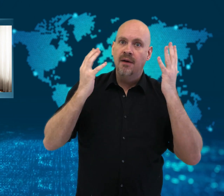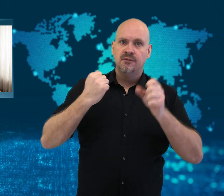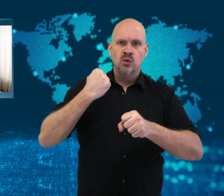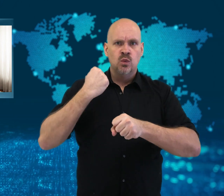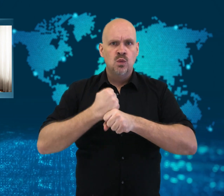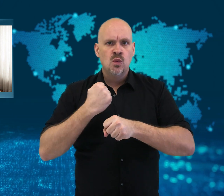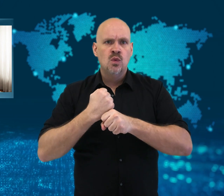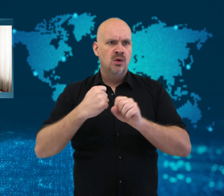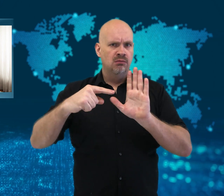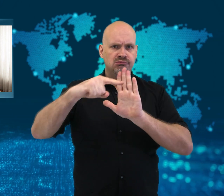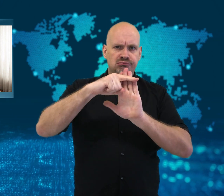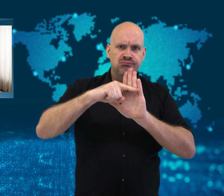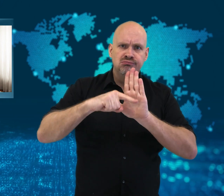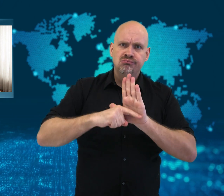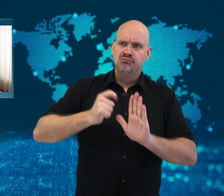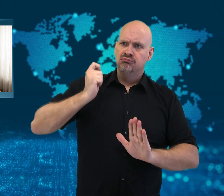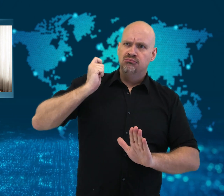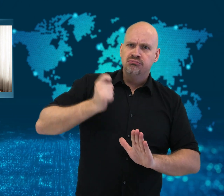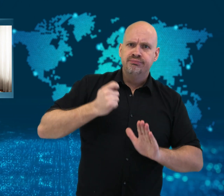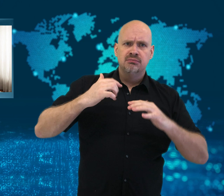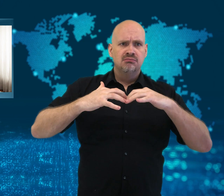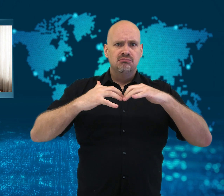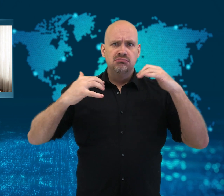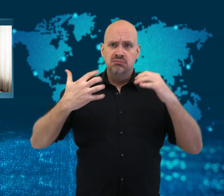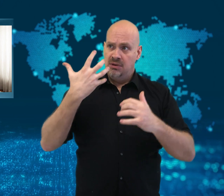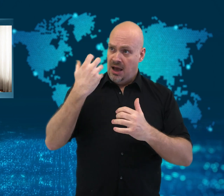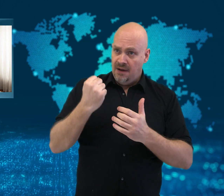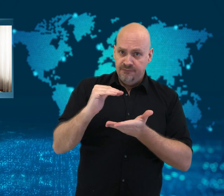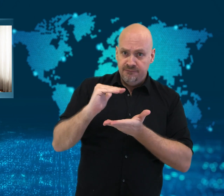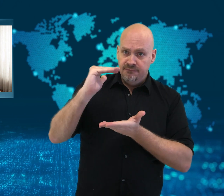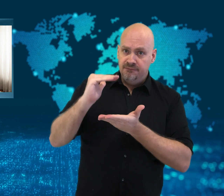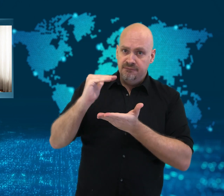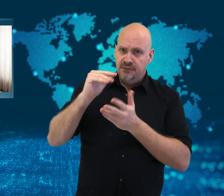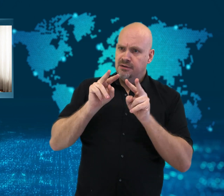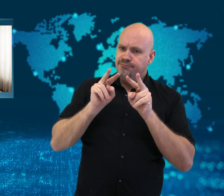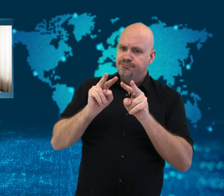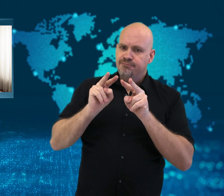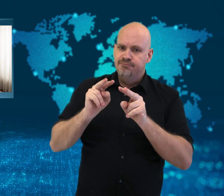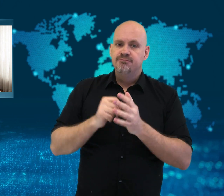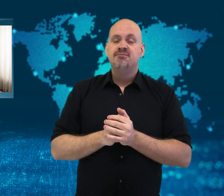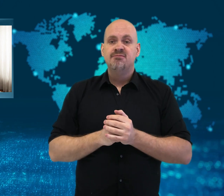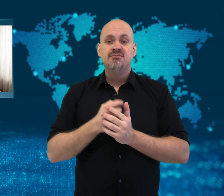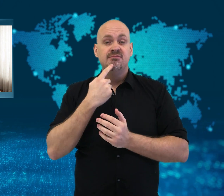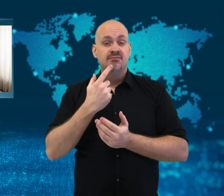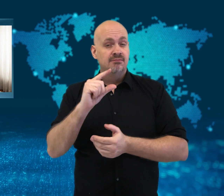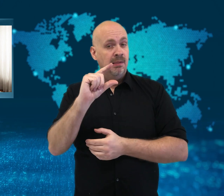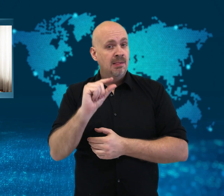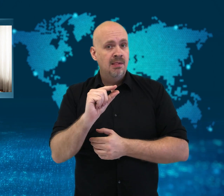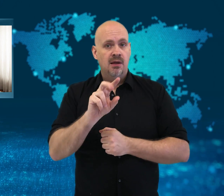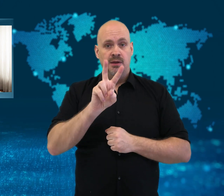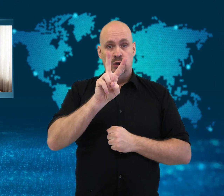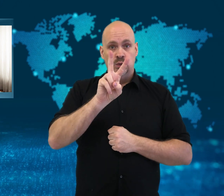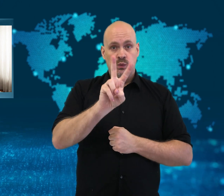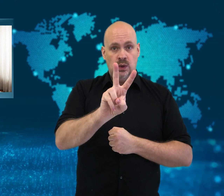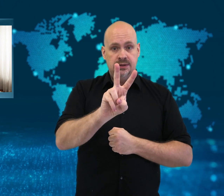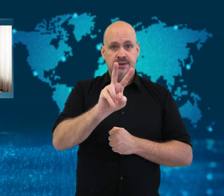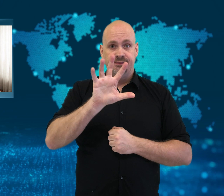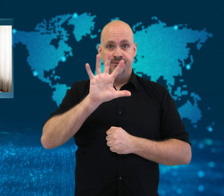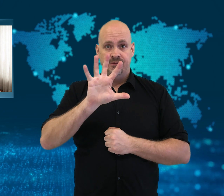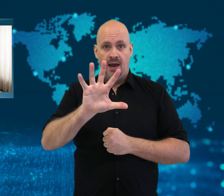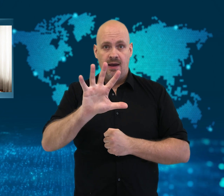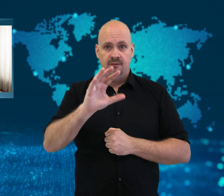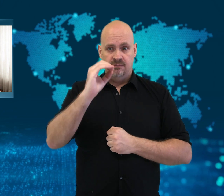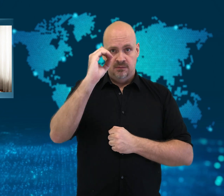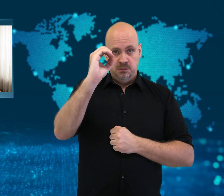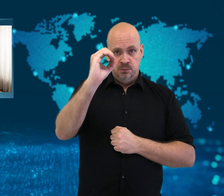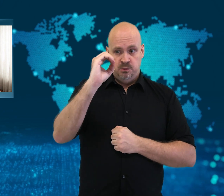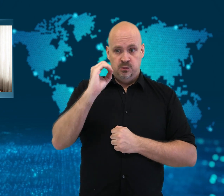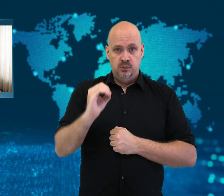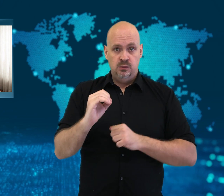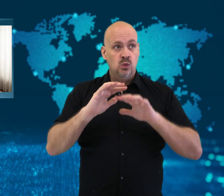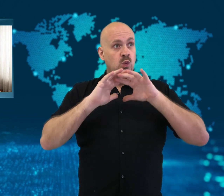but also women's participation in public life and government.